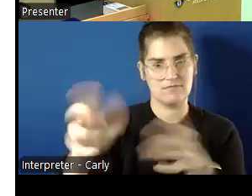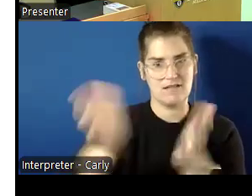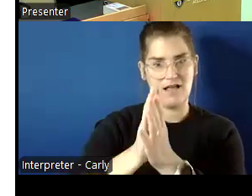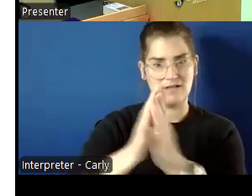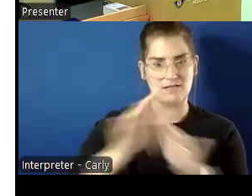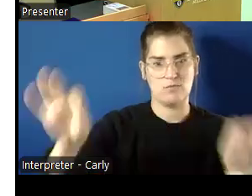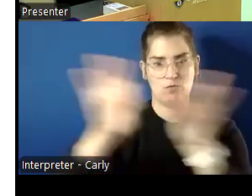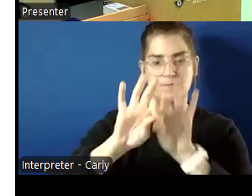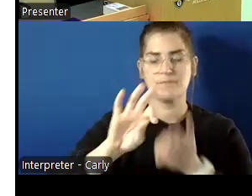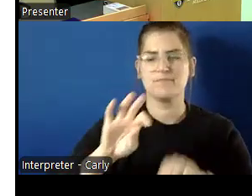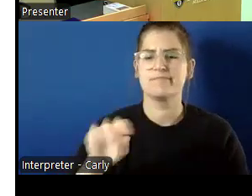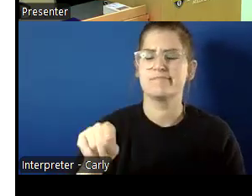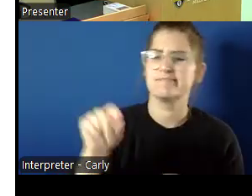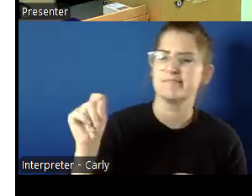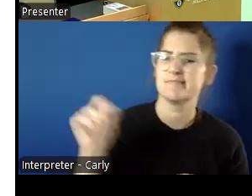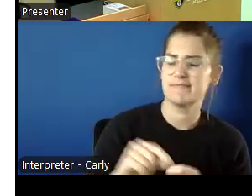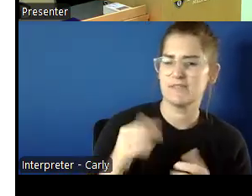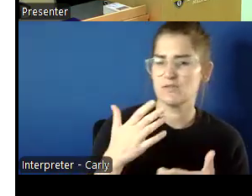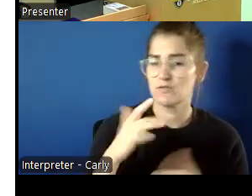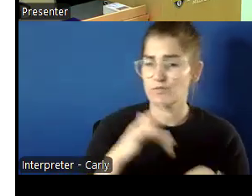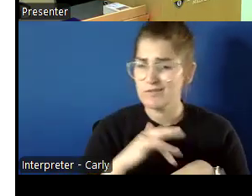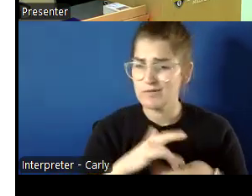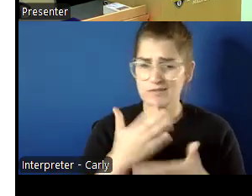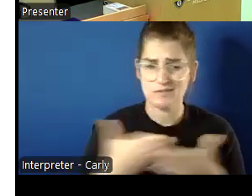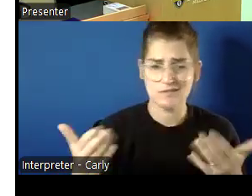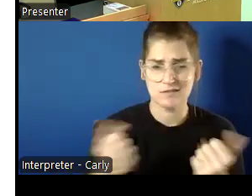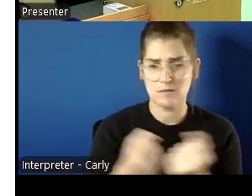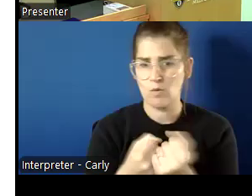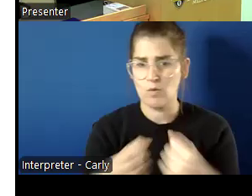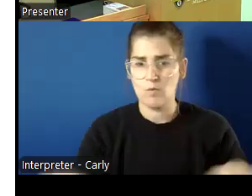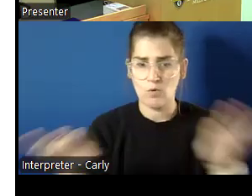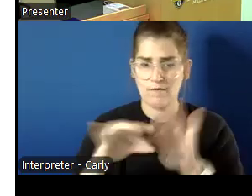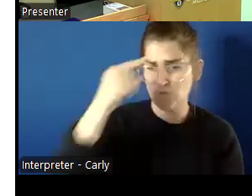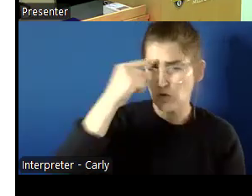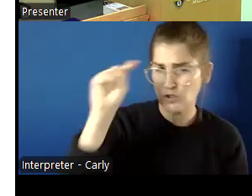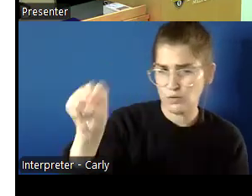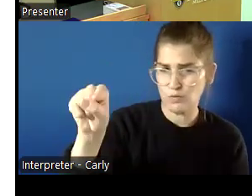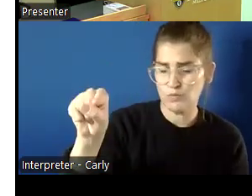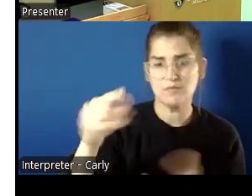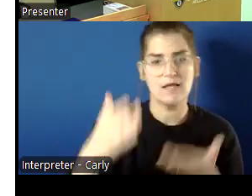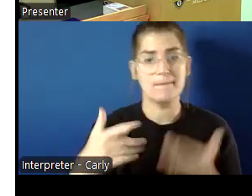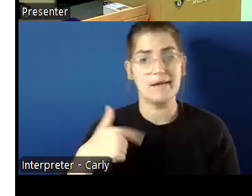certain resources and supports that are important to you that I may not think of that I may not